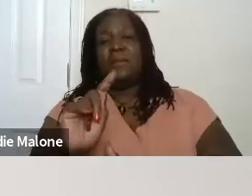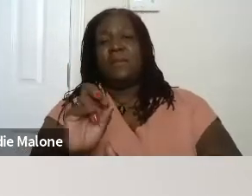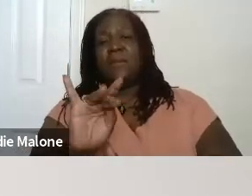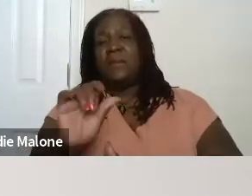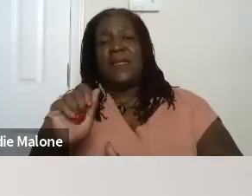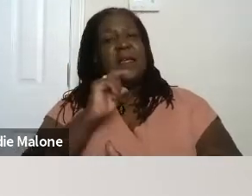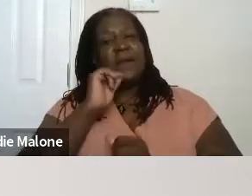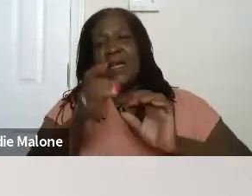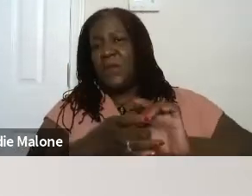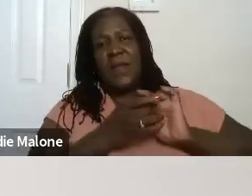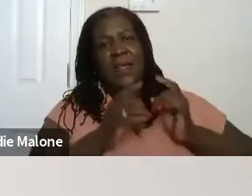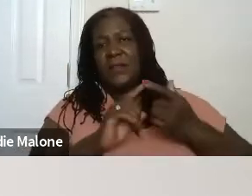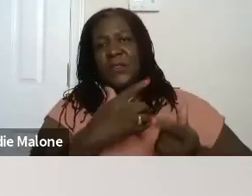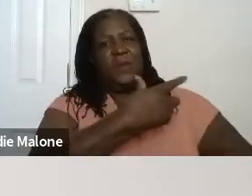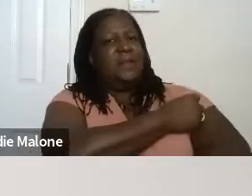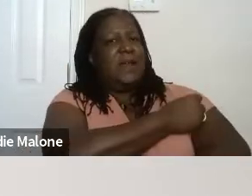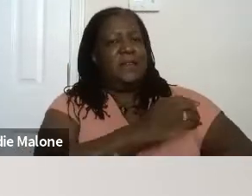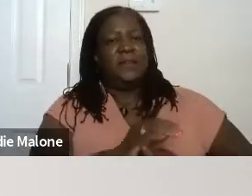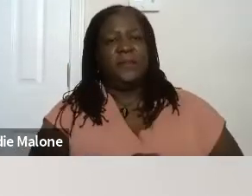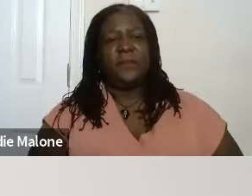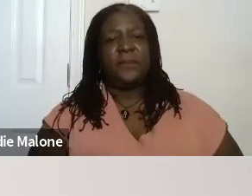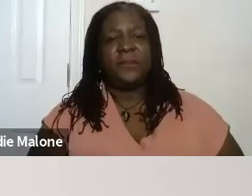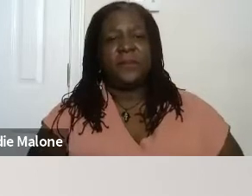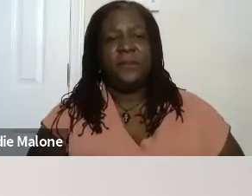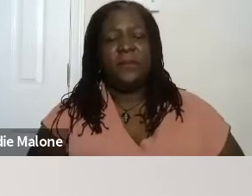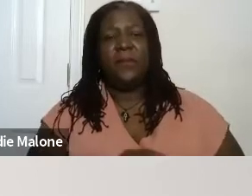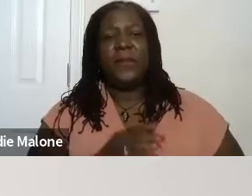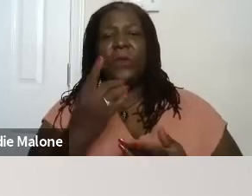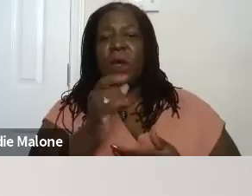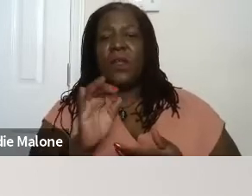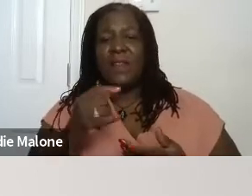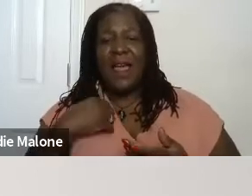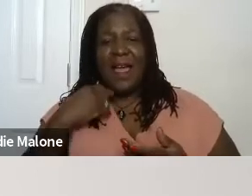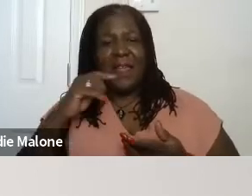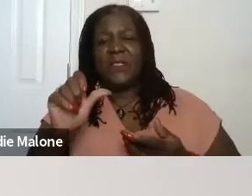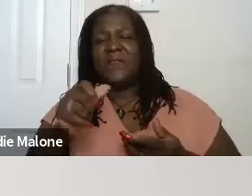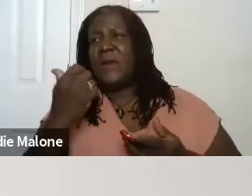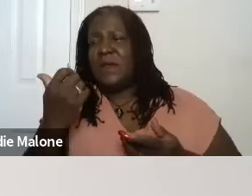causing them myocarditis, in fact, one of thing them I think was a virus for other bacteria. Myocarditis